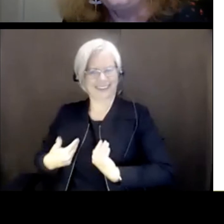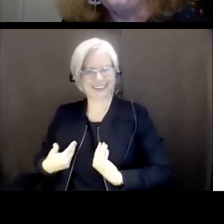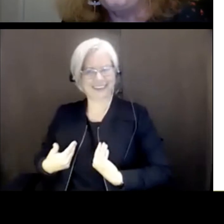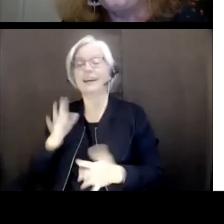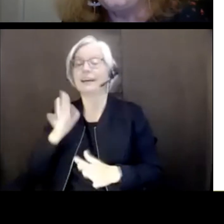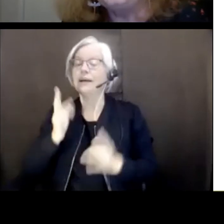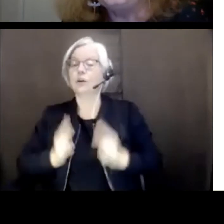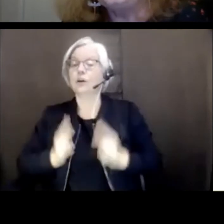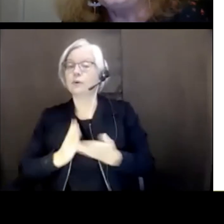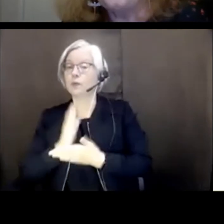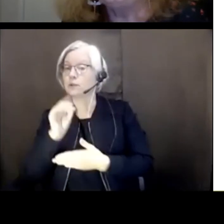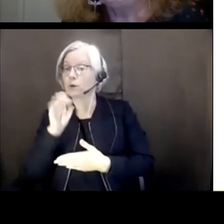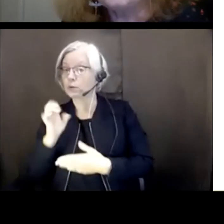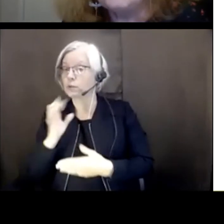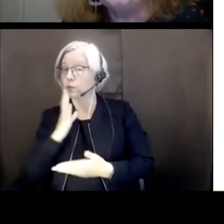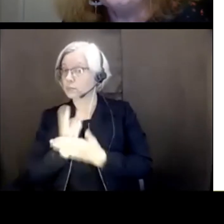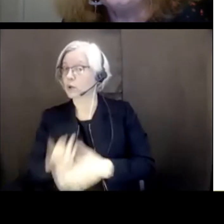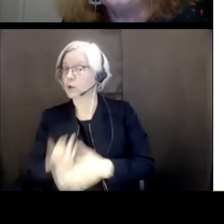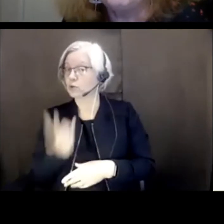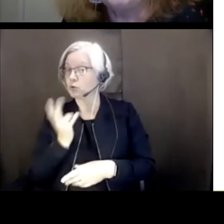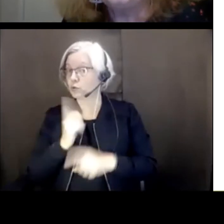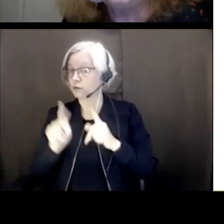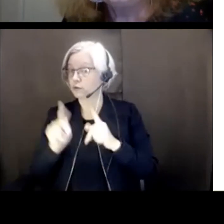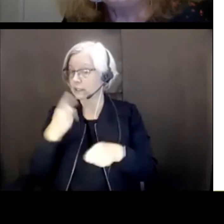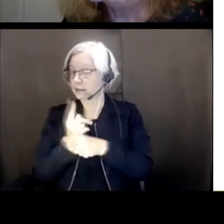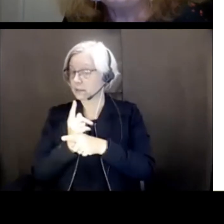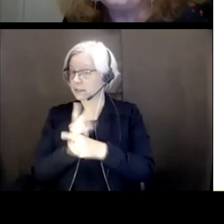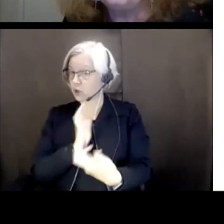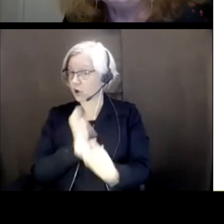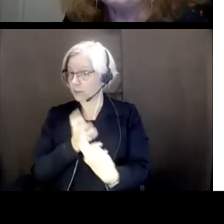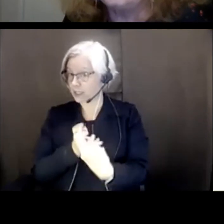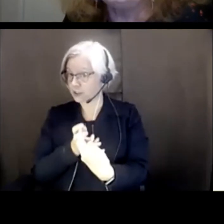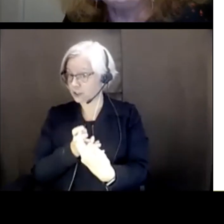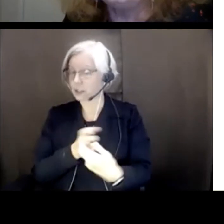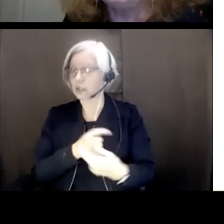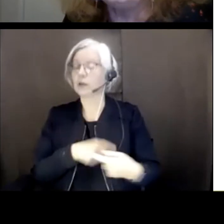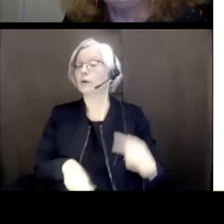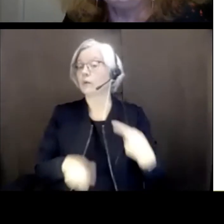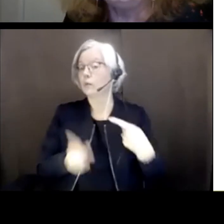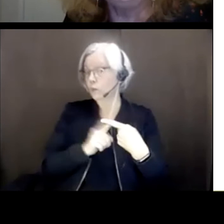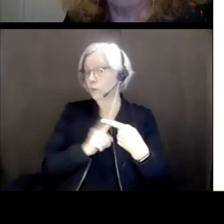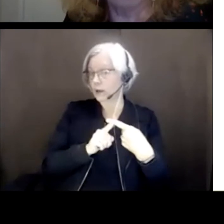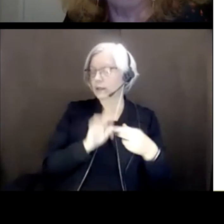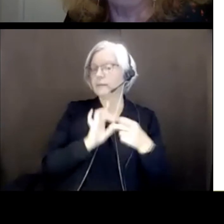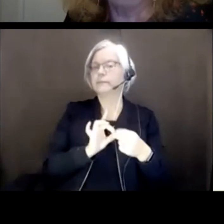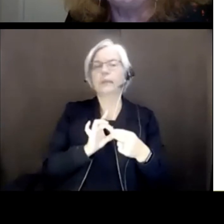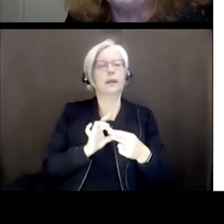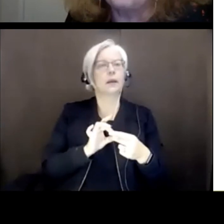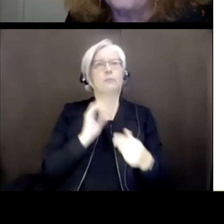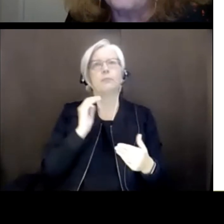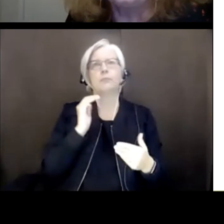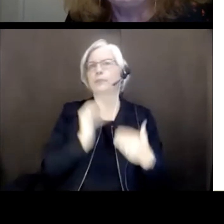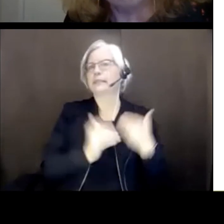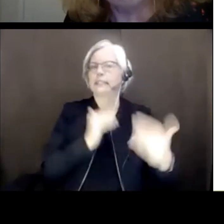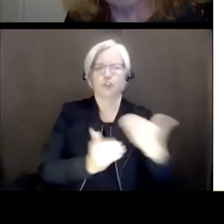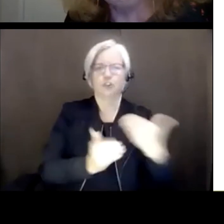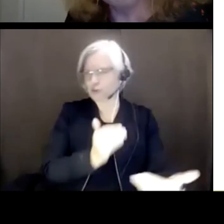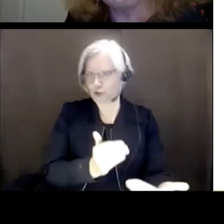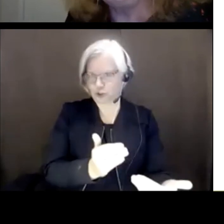ONE ARE PROCEDURAL ACCOMMODATIONS, WHICH MEANS THAT THE EMPLOYER HAS TO INVOLVE